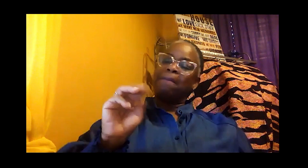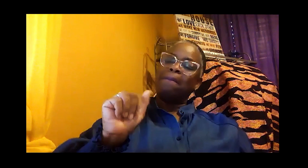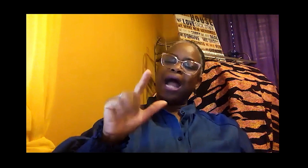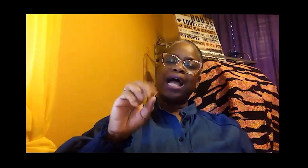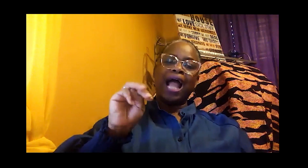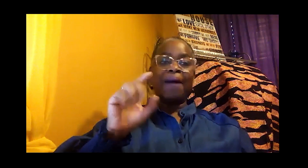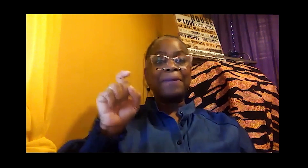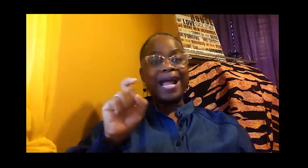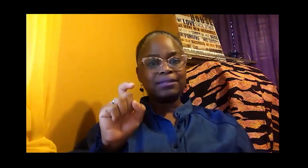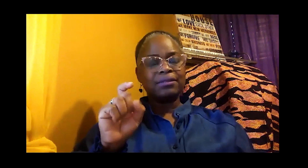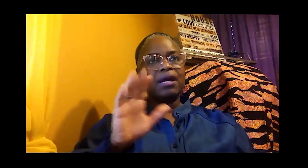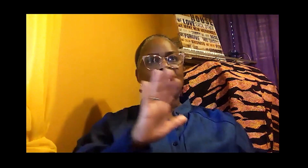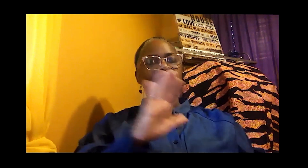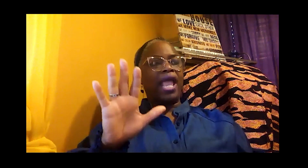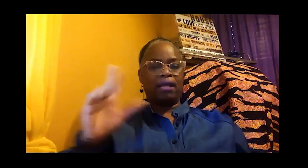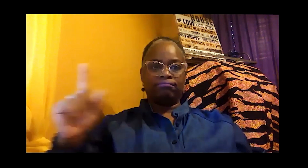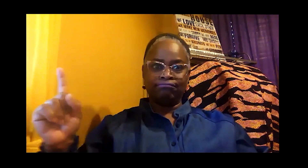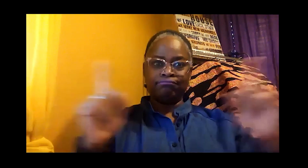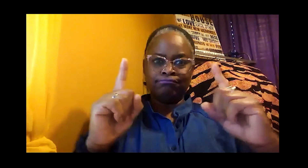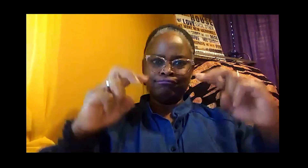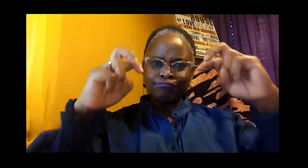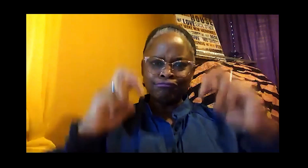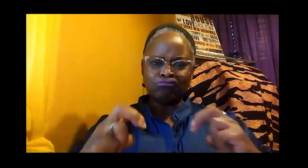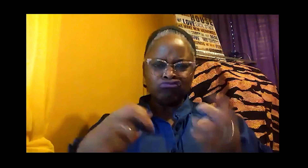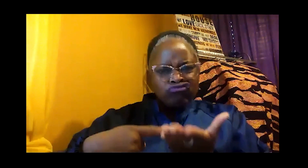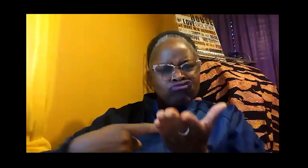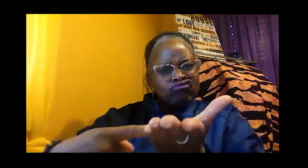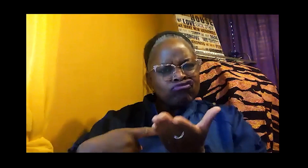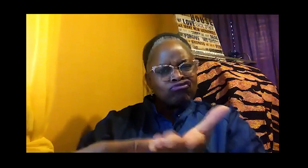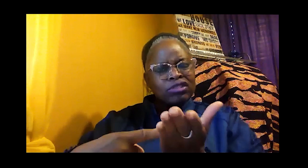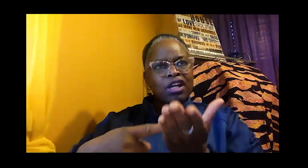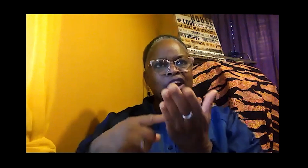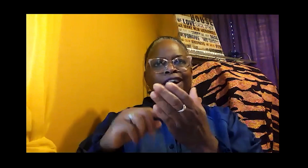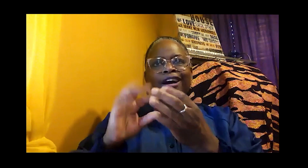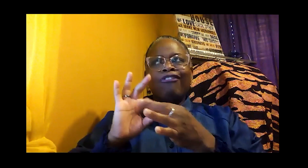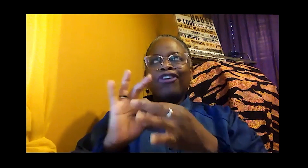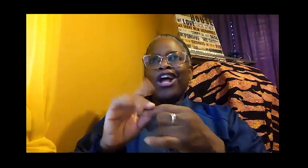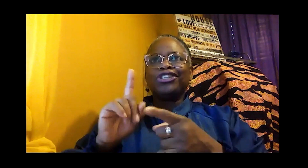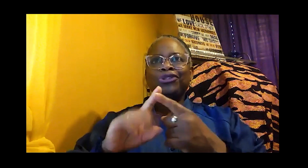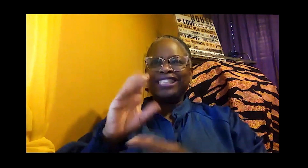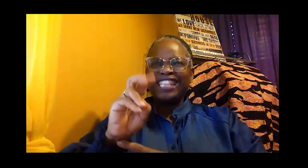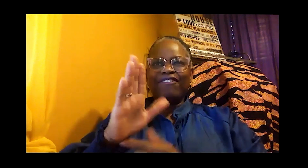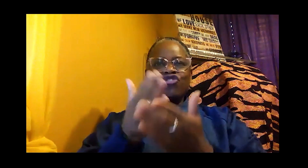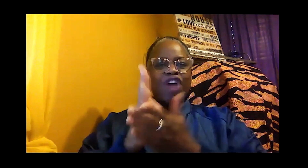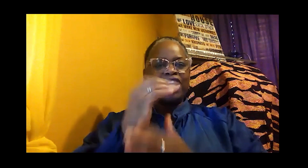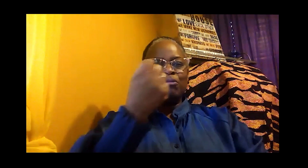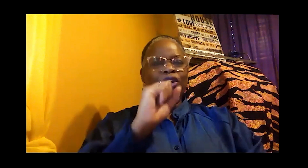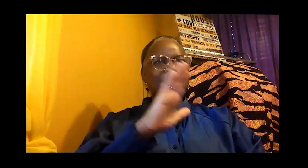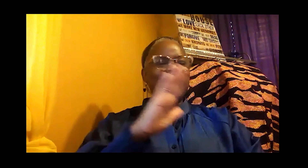X, engrossed in a deep philosophical discussion related to the civil rights movement; their own